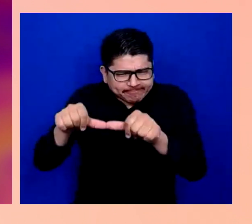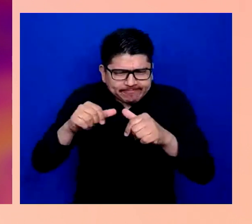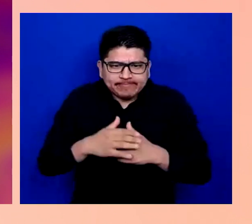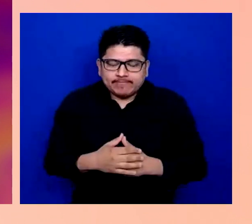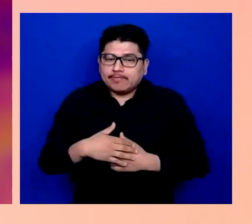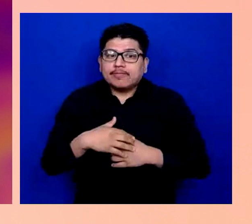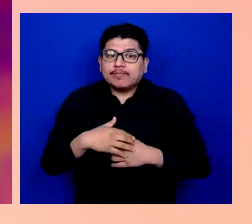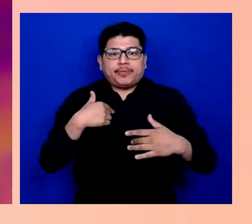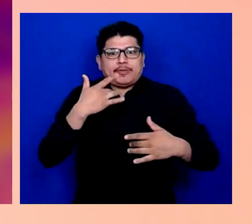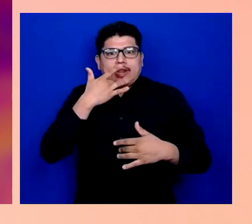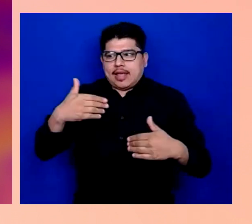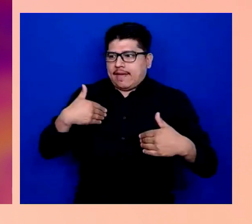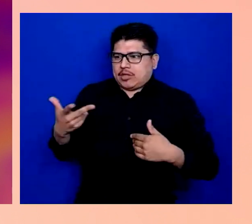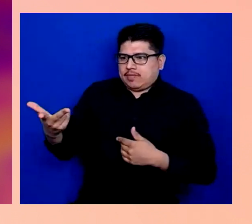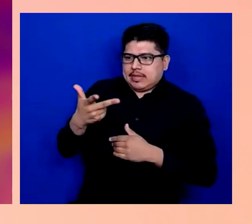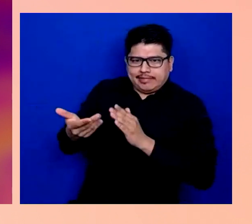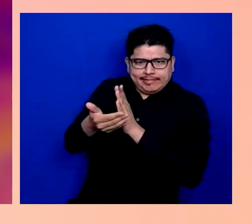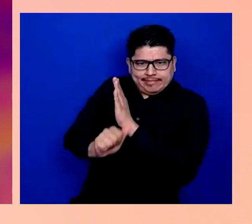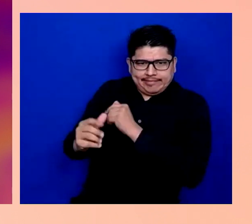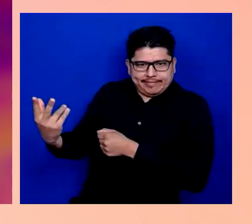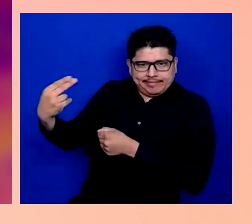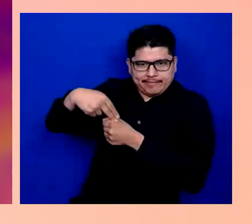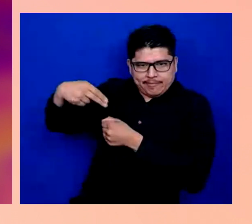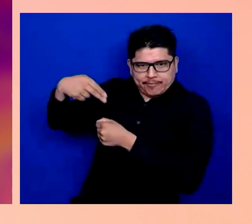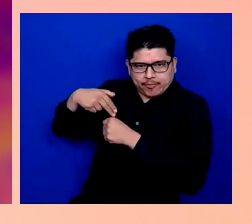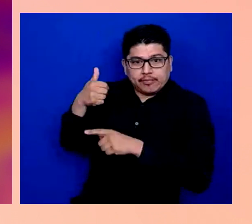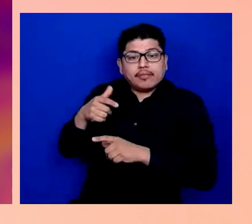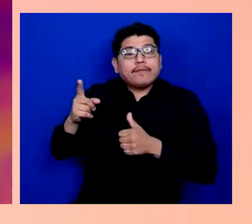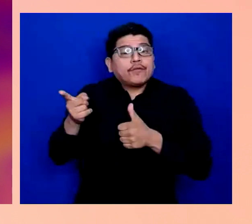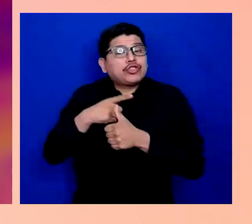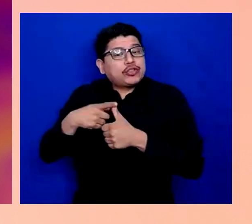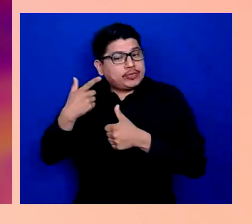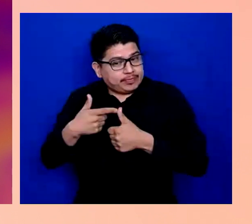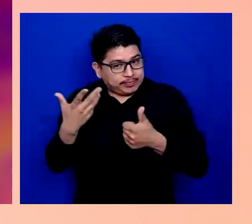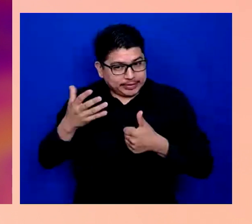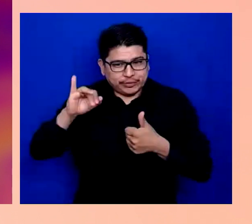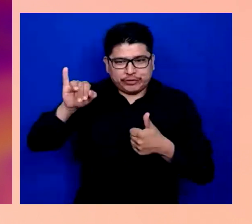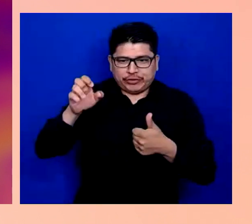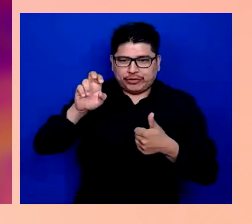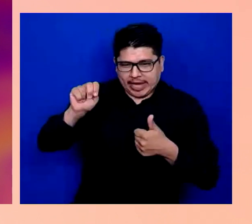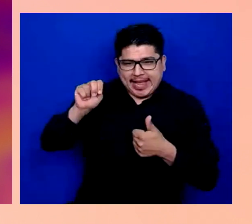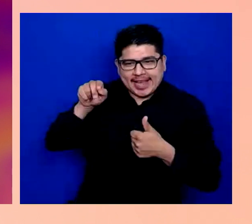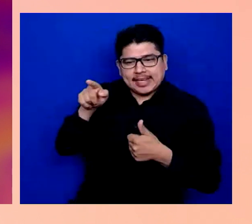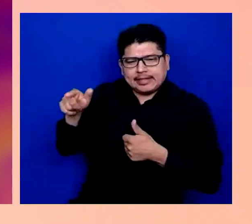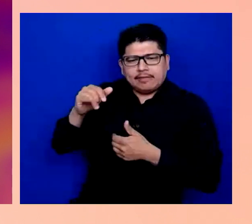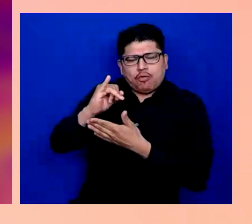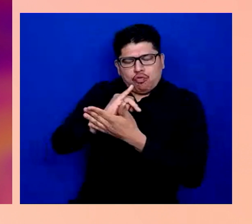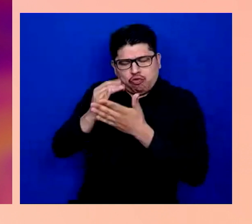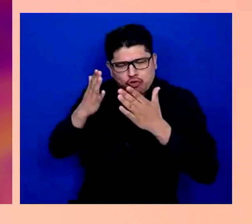Our first guest today is Jen White-Johnson, who's an artist and a professor with ADHD and Graves' disease.